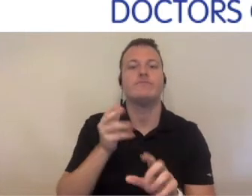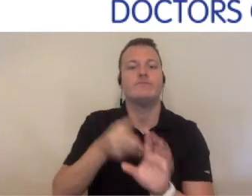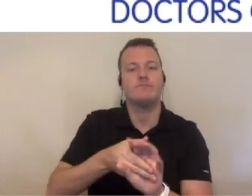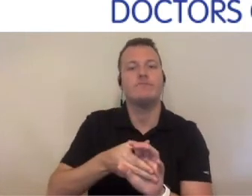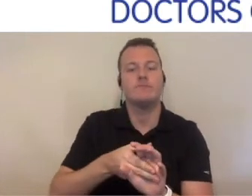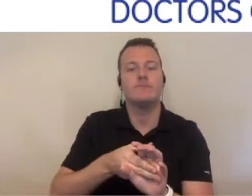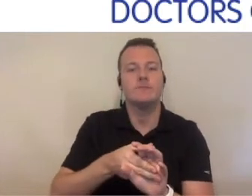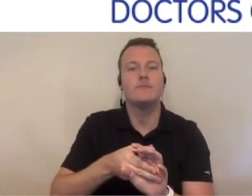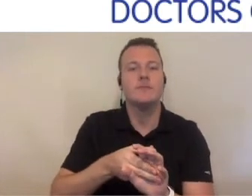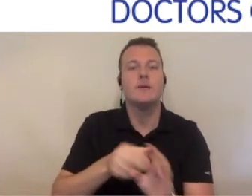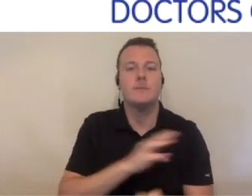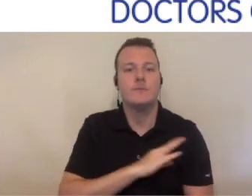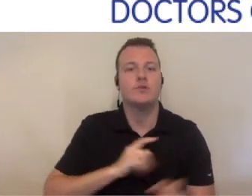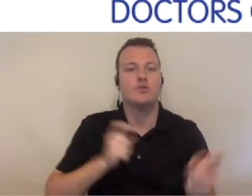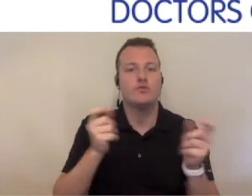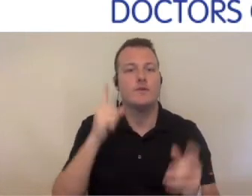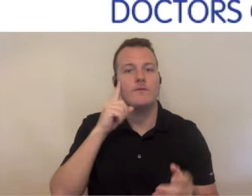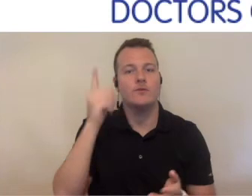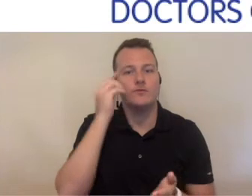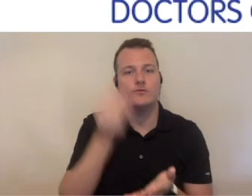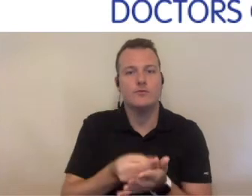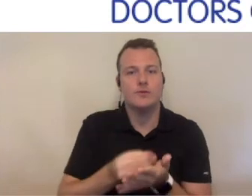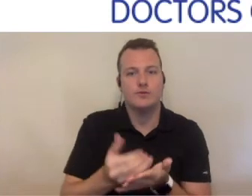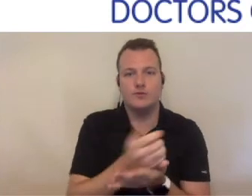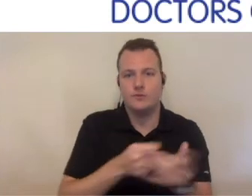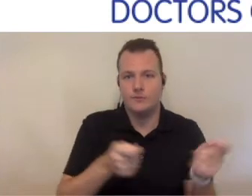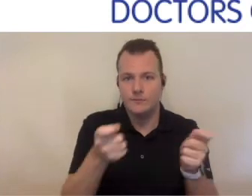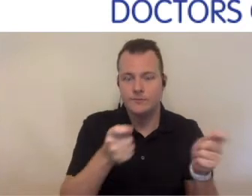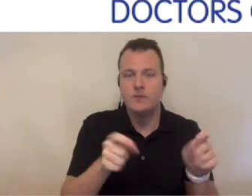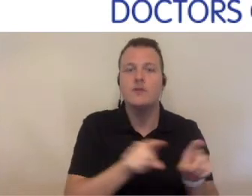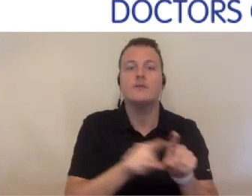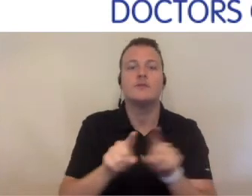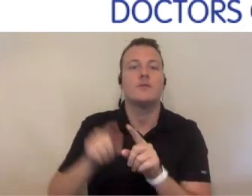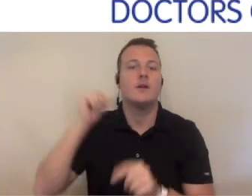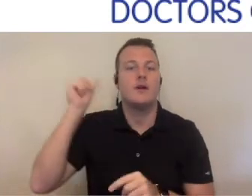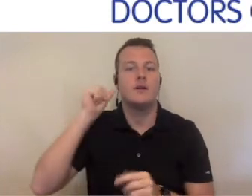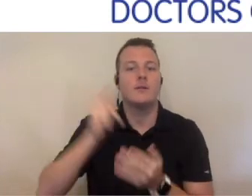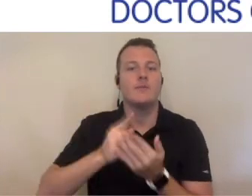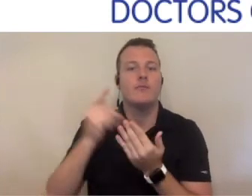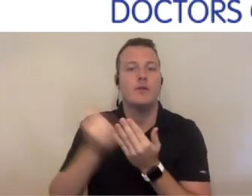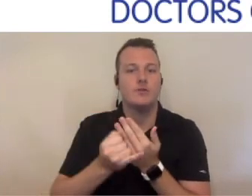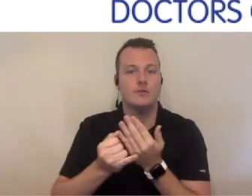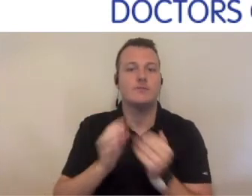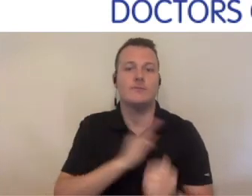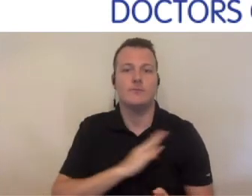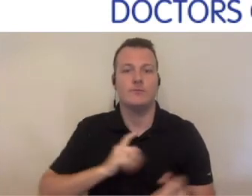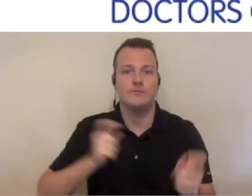directors as treasurer, and the audiology project's board of directors.